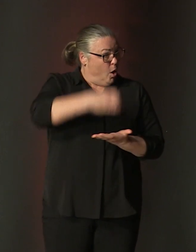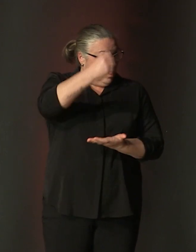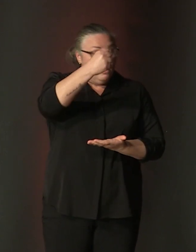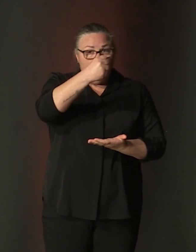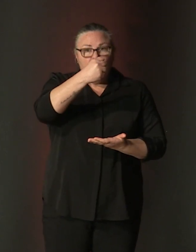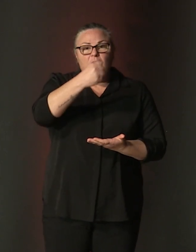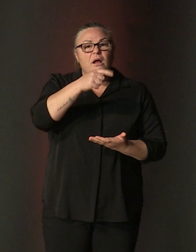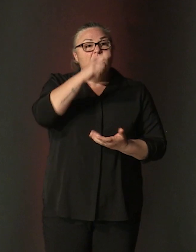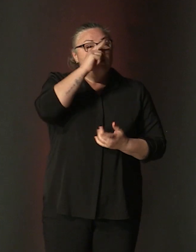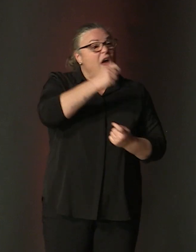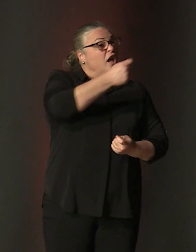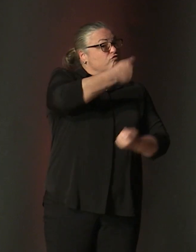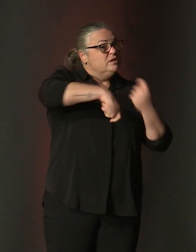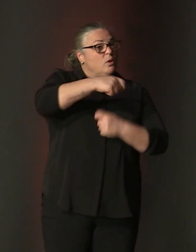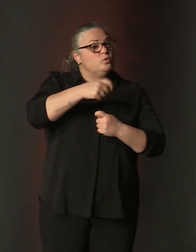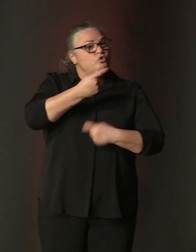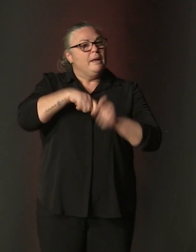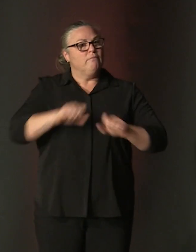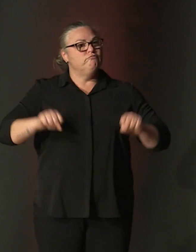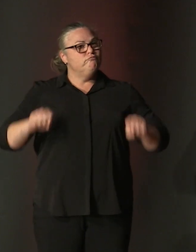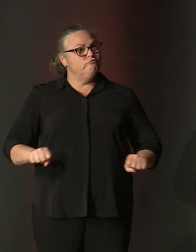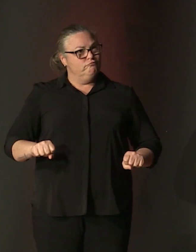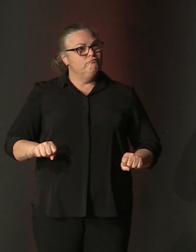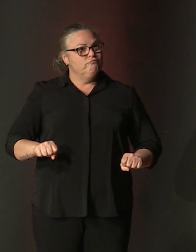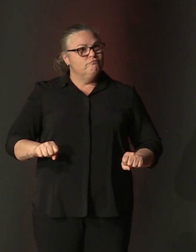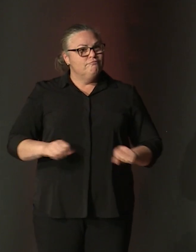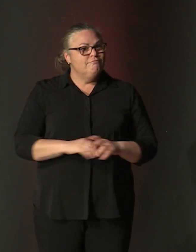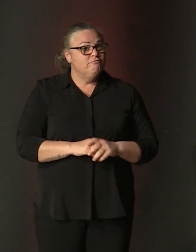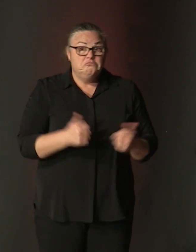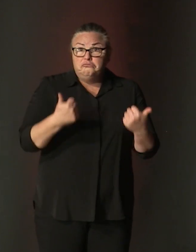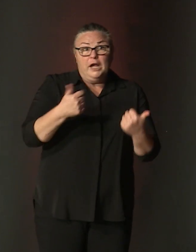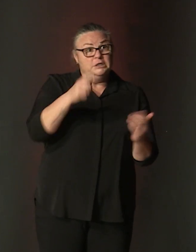But at some point, this park bench will reach the end of its lifetime,